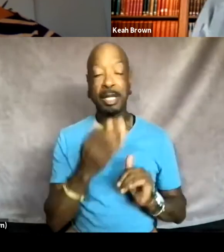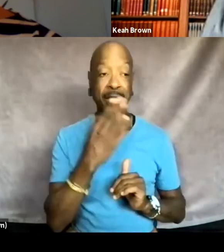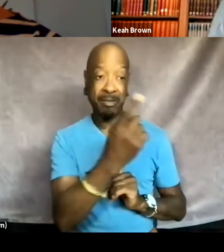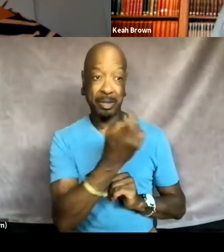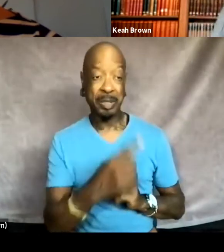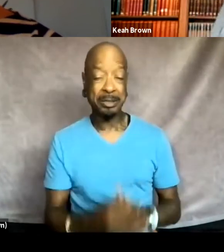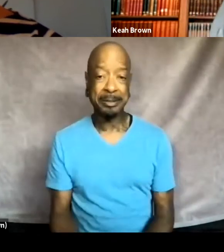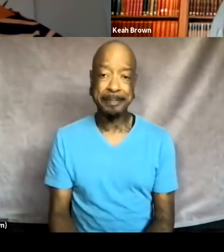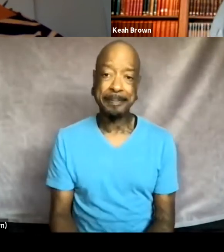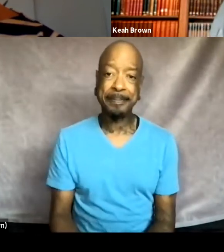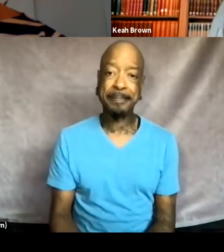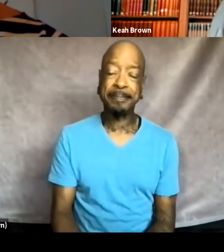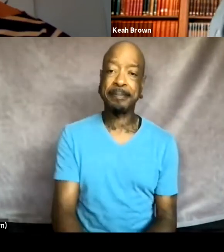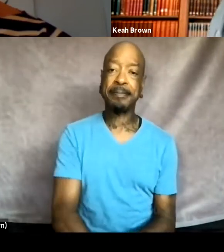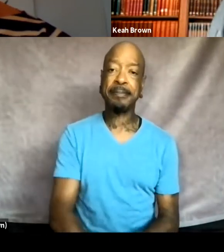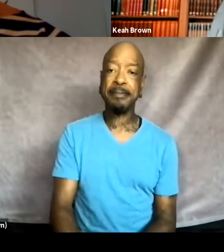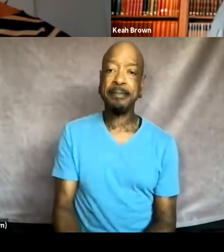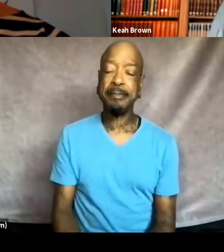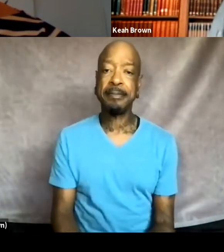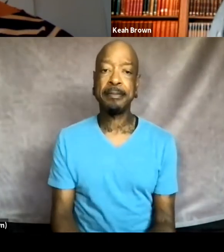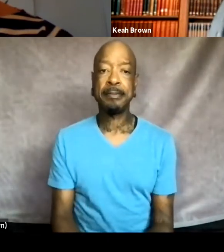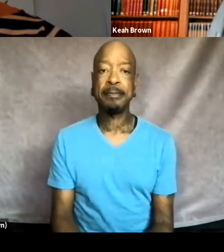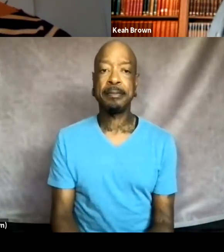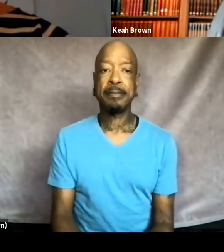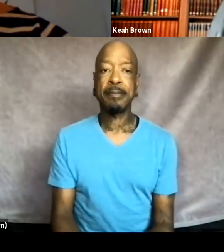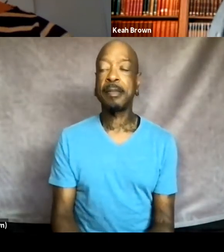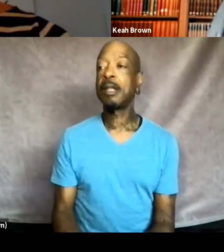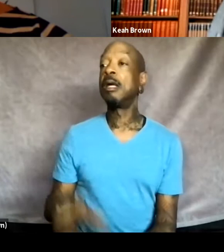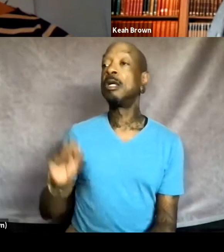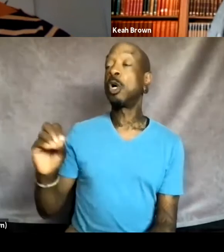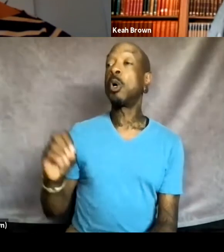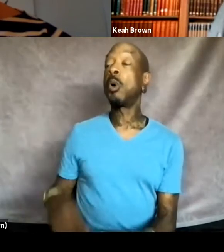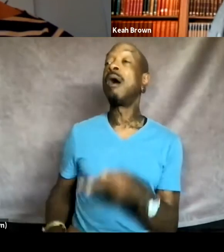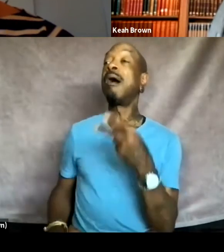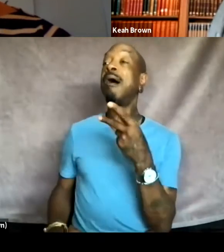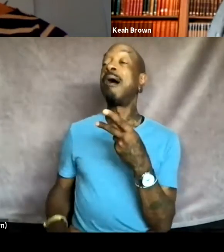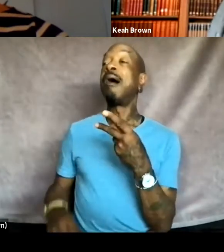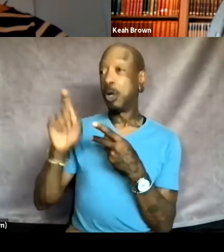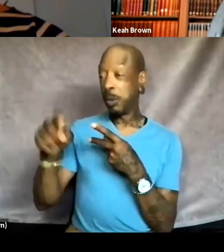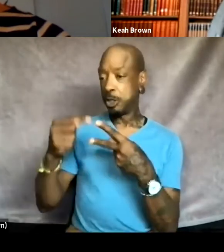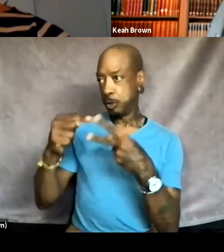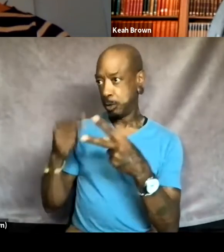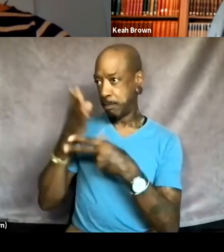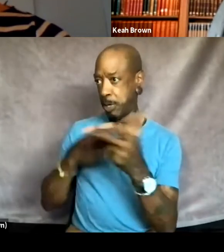Nicole Redding (she/her): So two part question one is, would you describe yourself as more